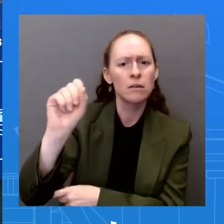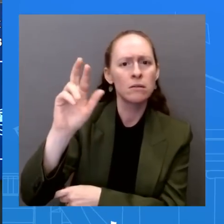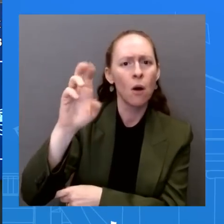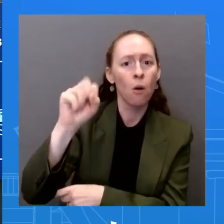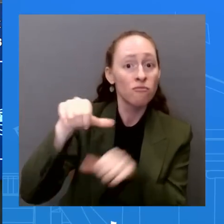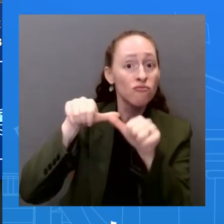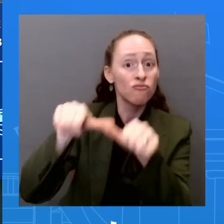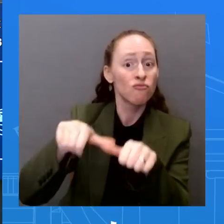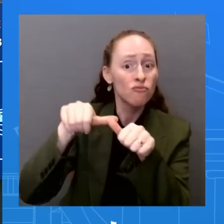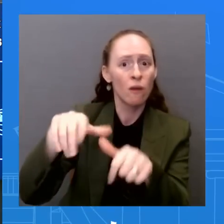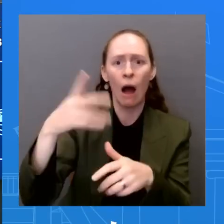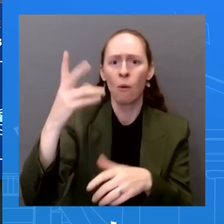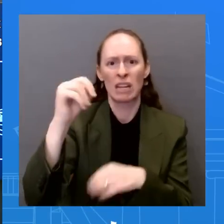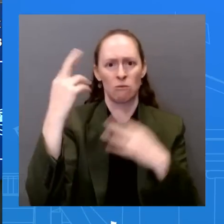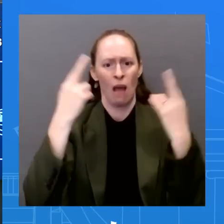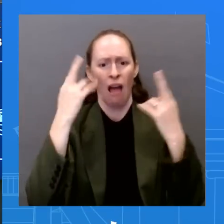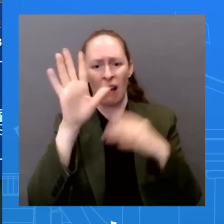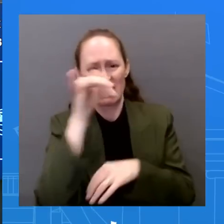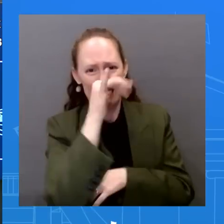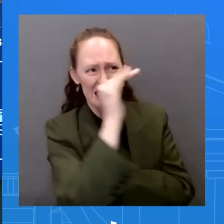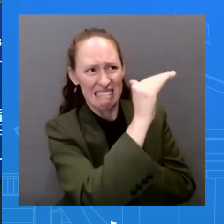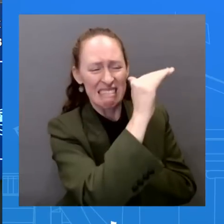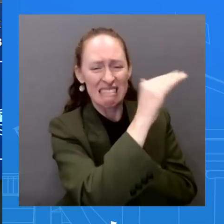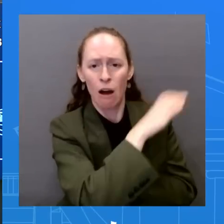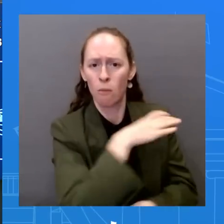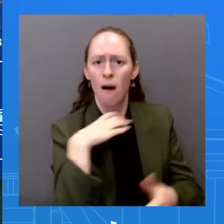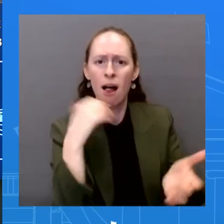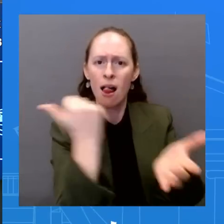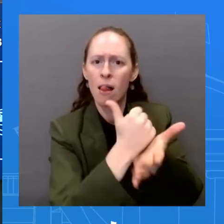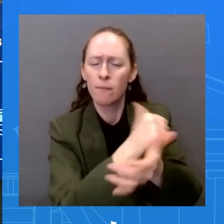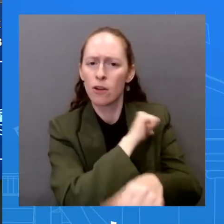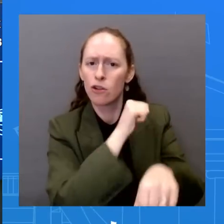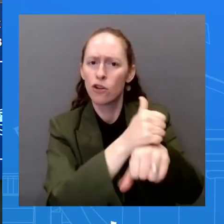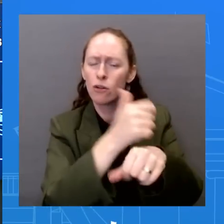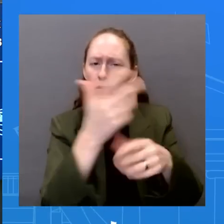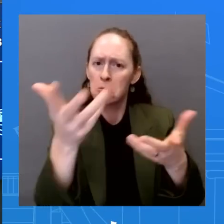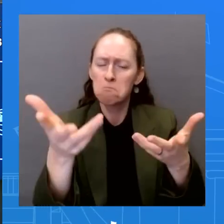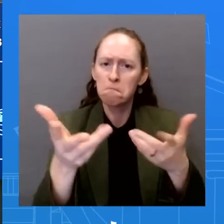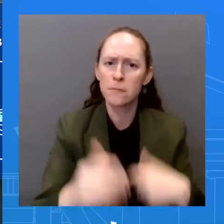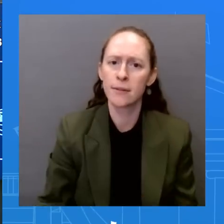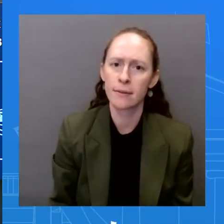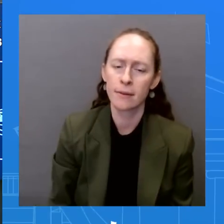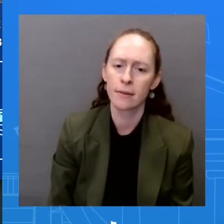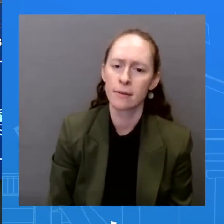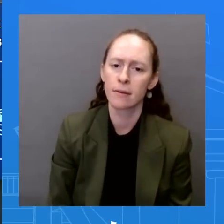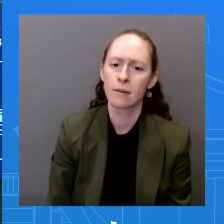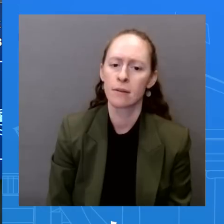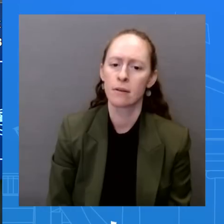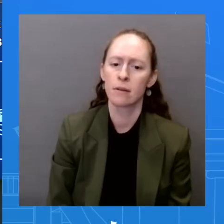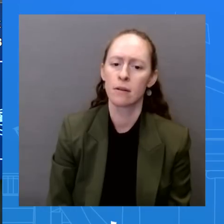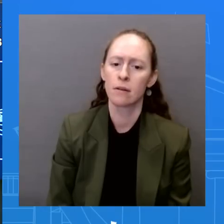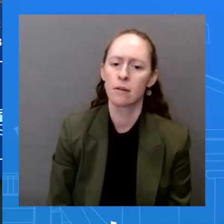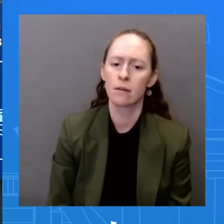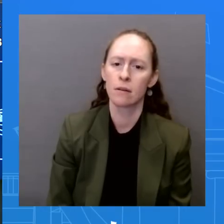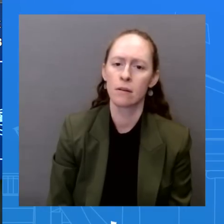Mr. Fenton: Well, we're working right now with Congress on the supplemental as part of the CR to identify additional funding needed,